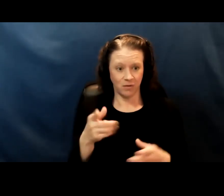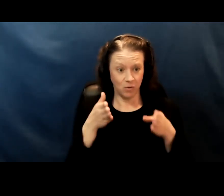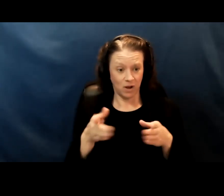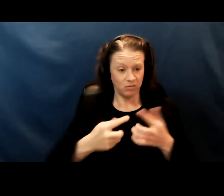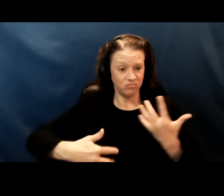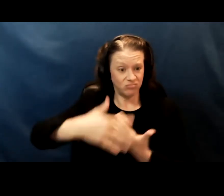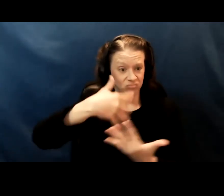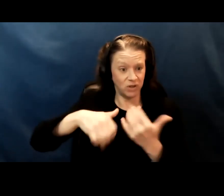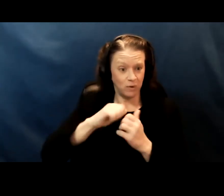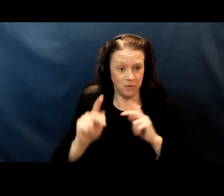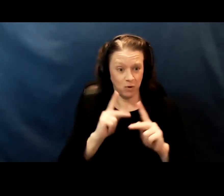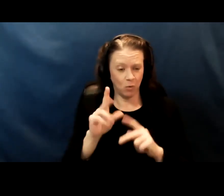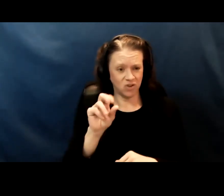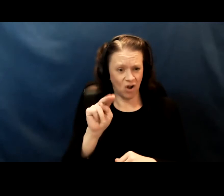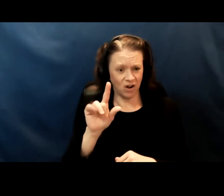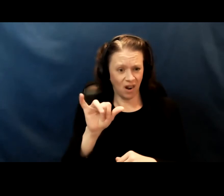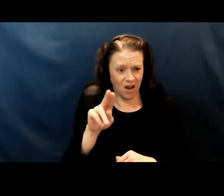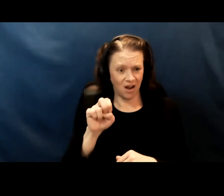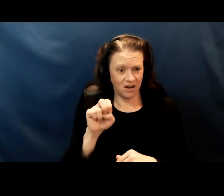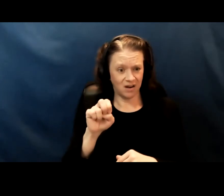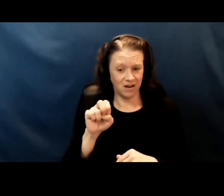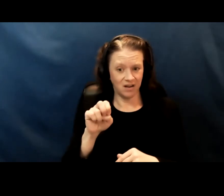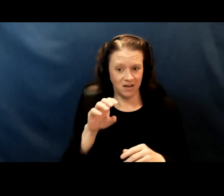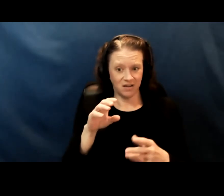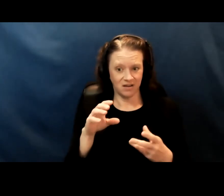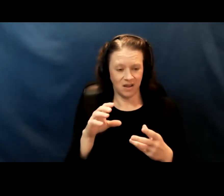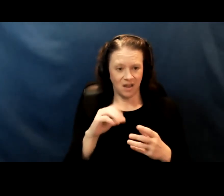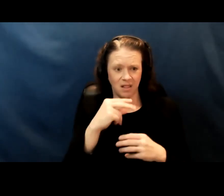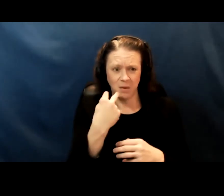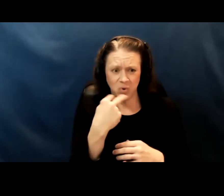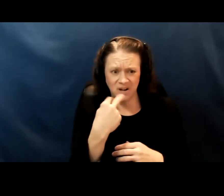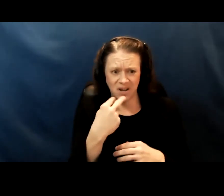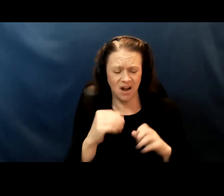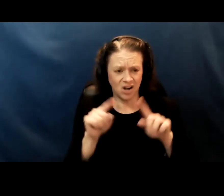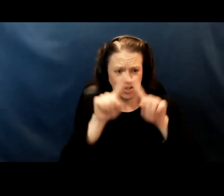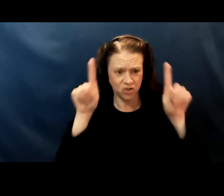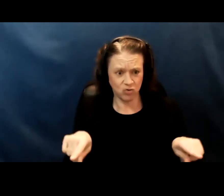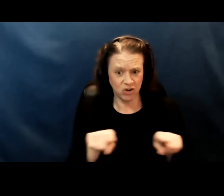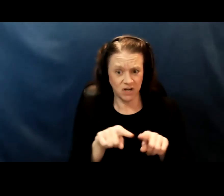with people was online. And reading lips on a screen is so